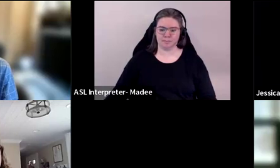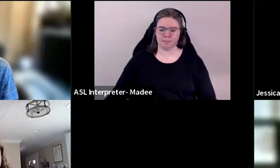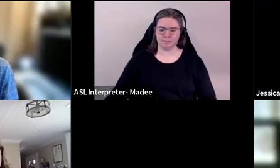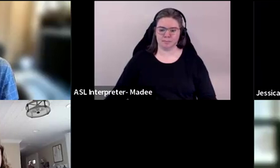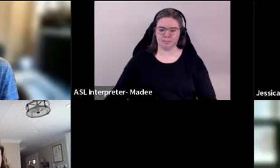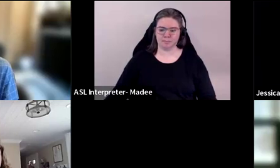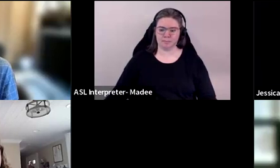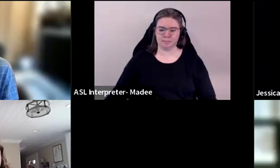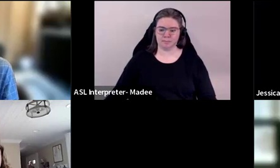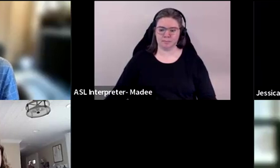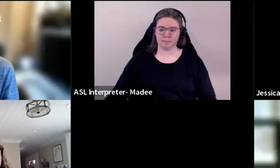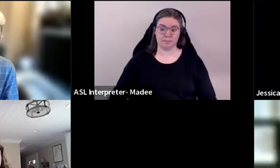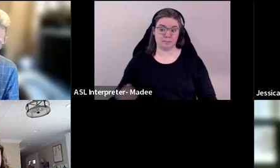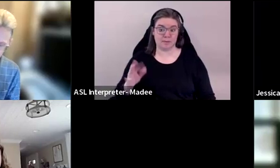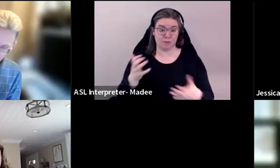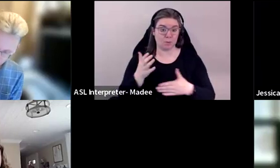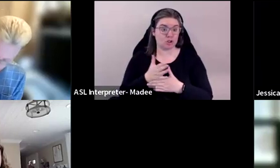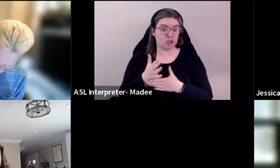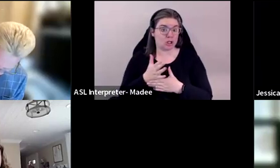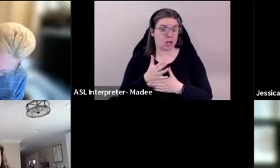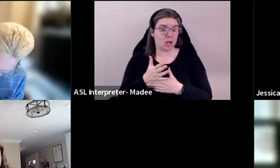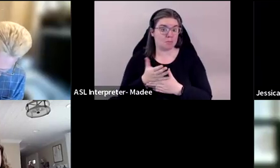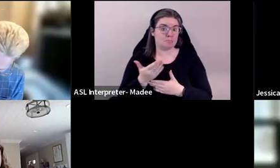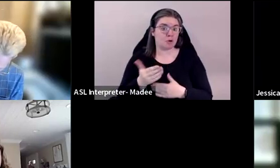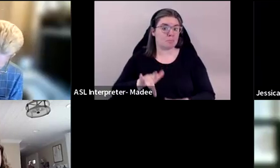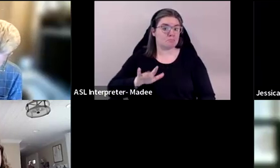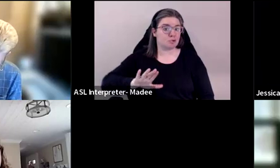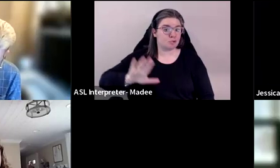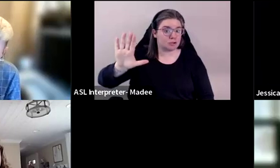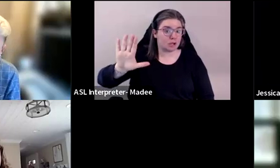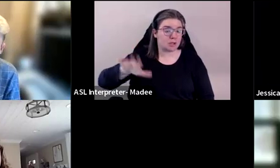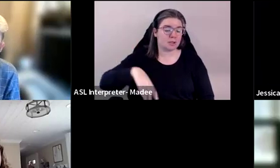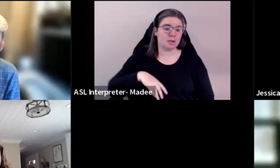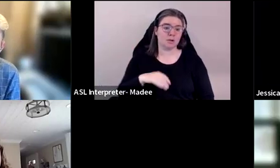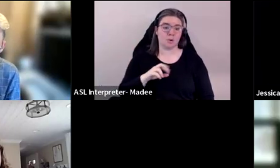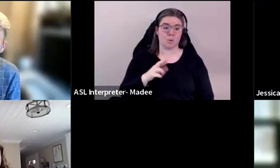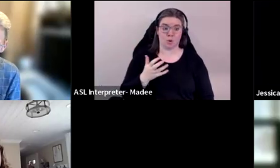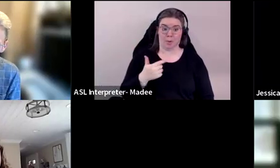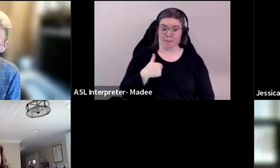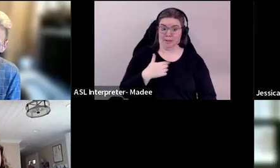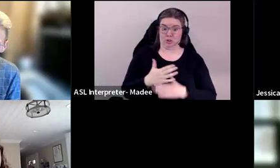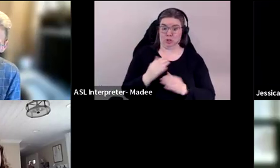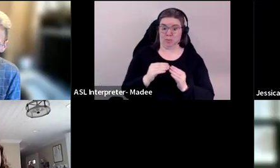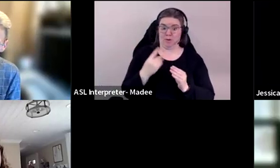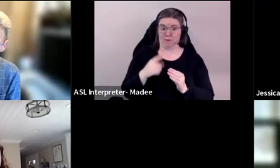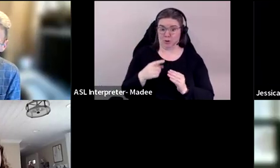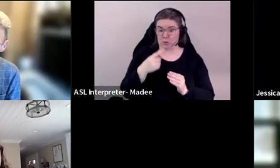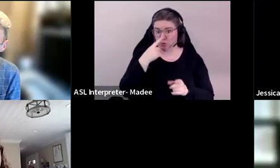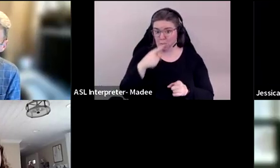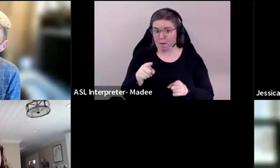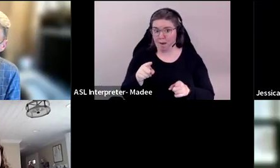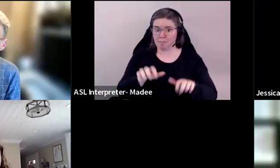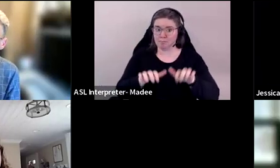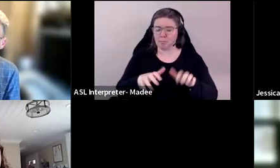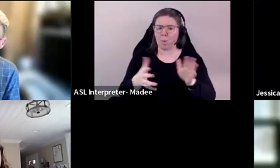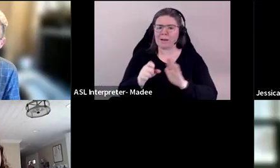Rebecca /APRIL: Katherine? If you'd like to share, just raise your hand. Otherwise, if you would like me to share more for you. If you could add in the chat, what state you're from, that would be great.